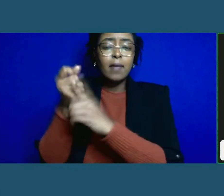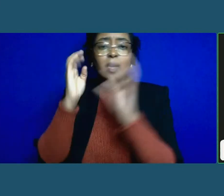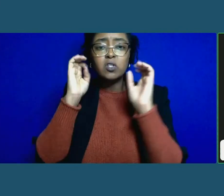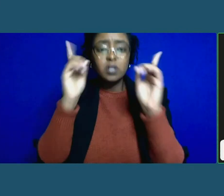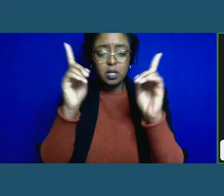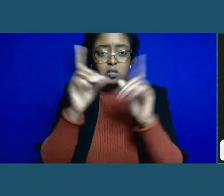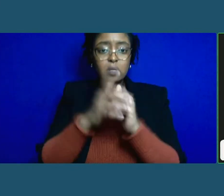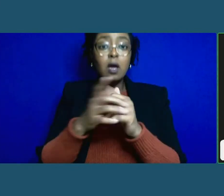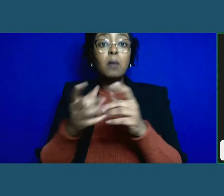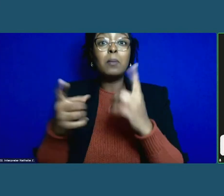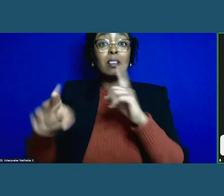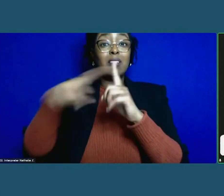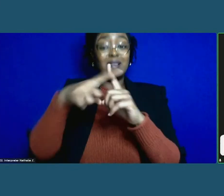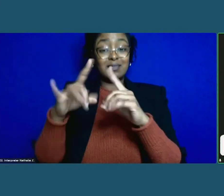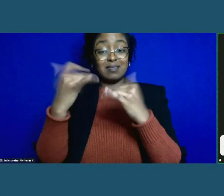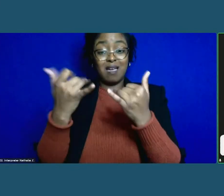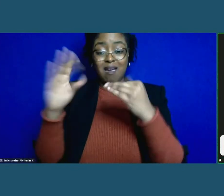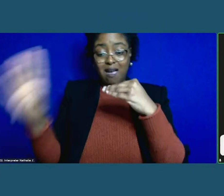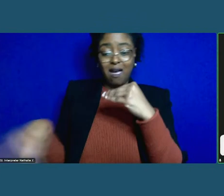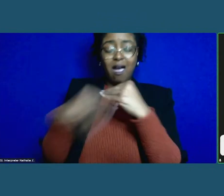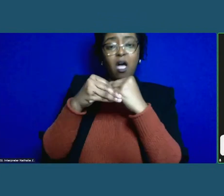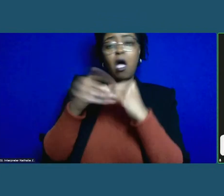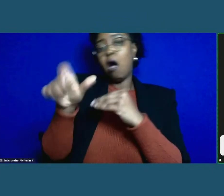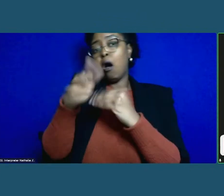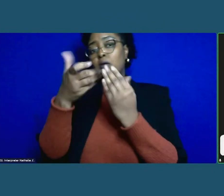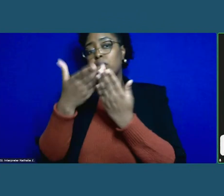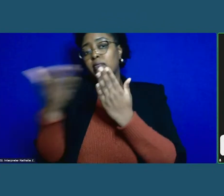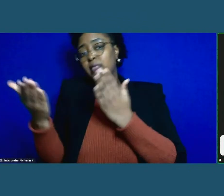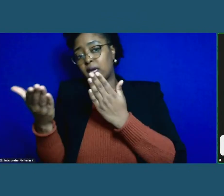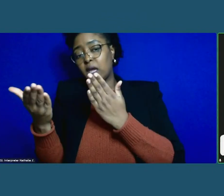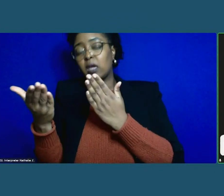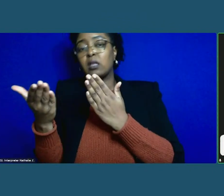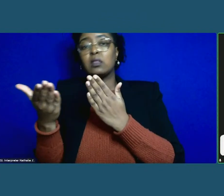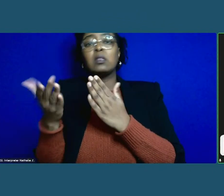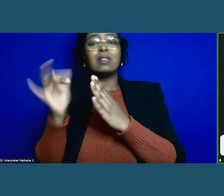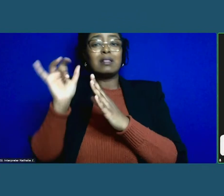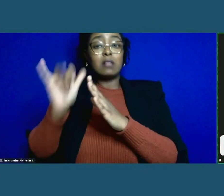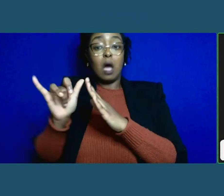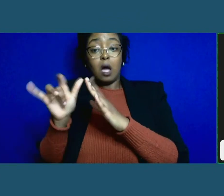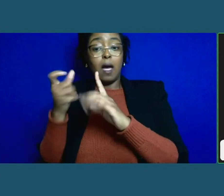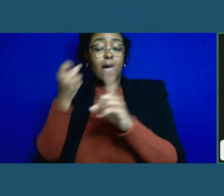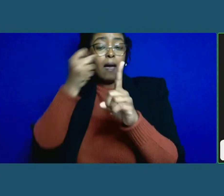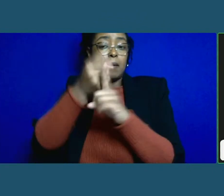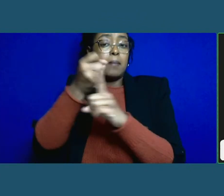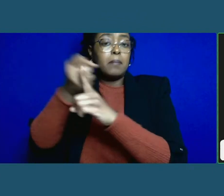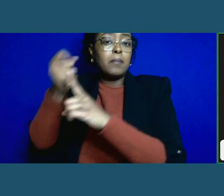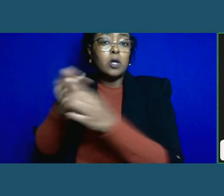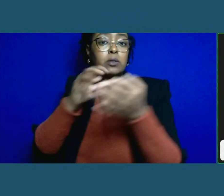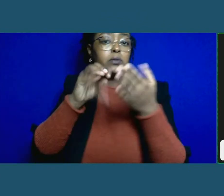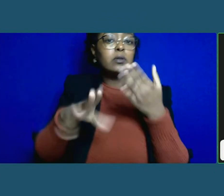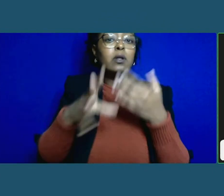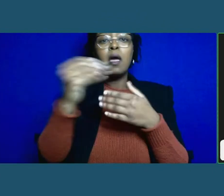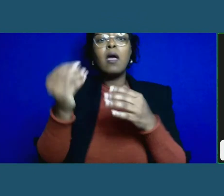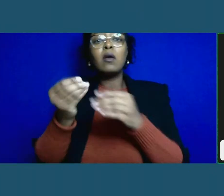these issues that have been impacting education and then let's put on top of that a